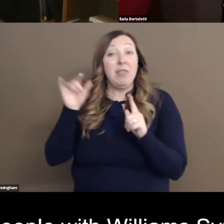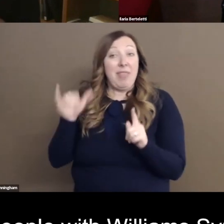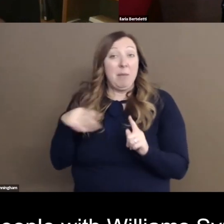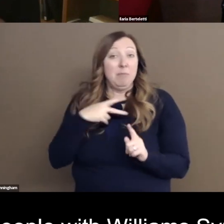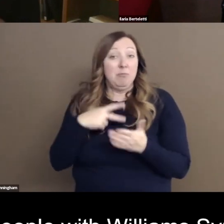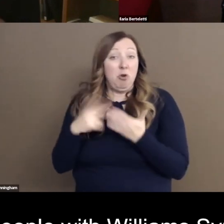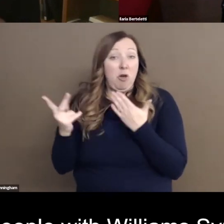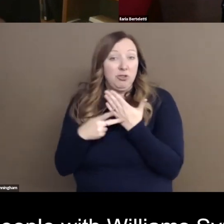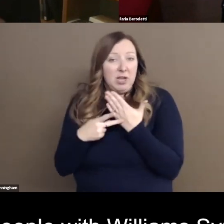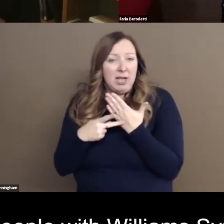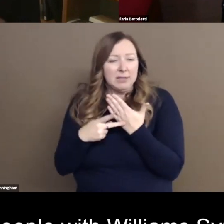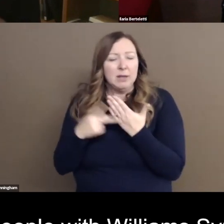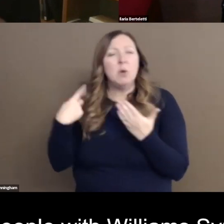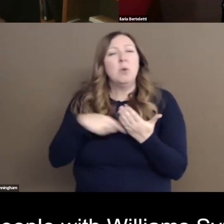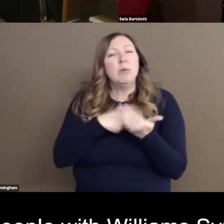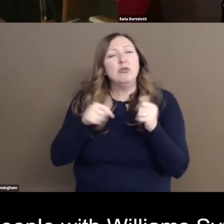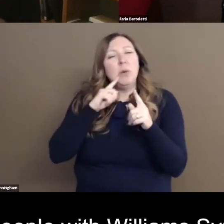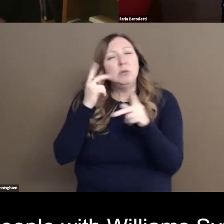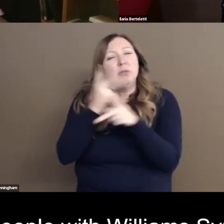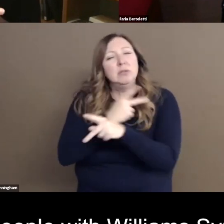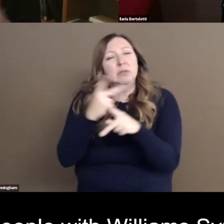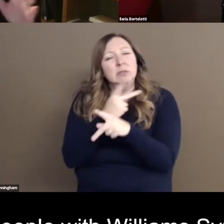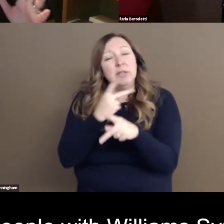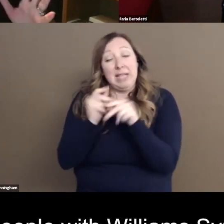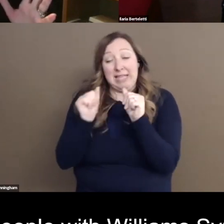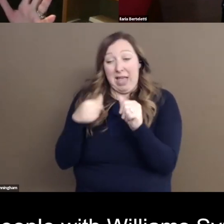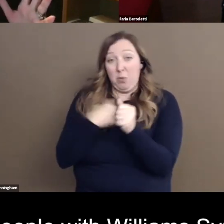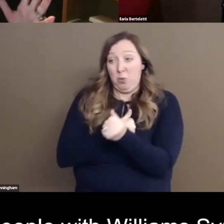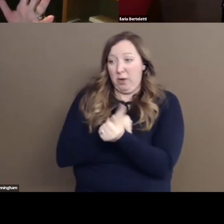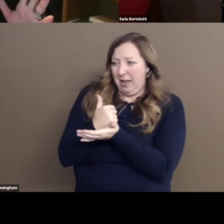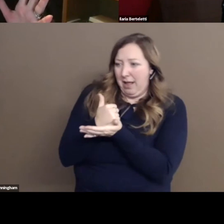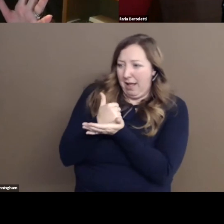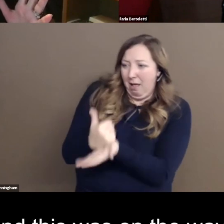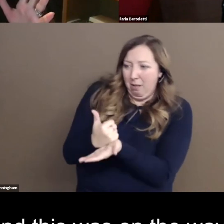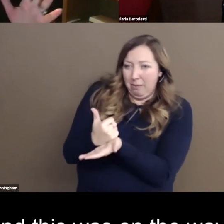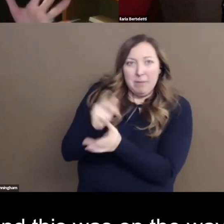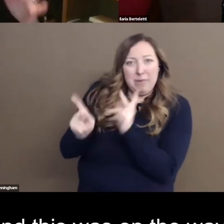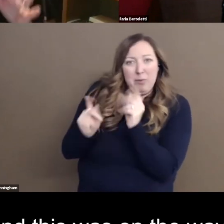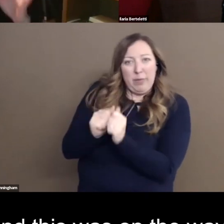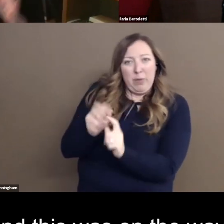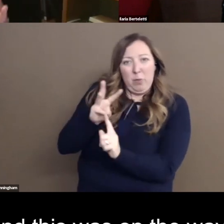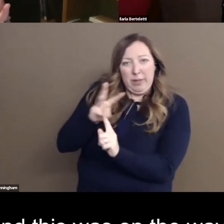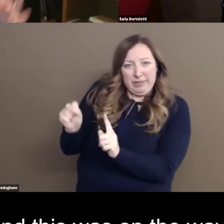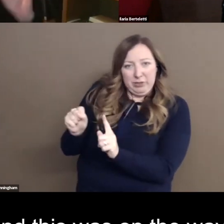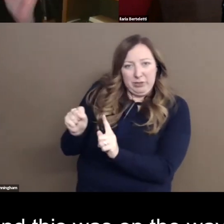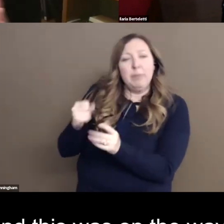people with williams syndrome just draw better straight lines and this